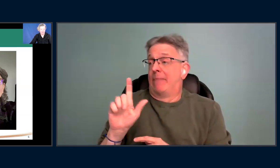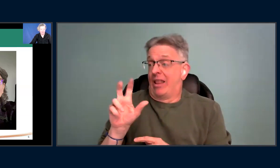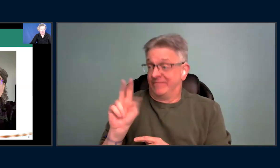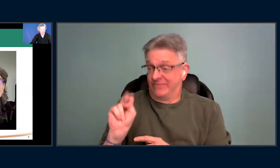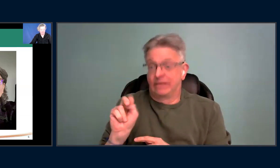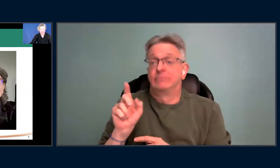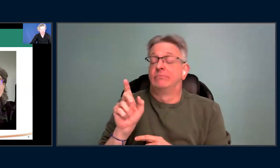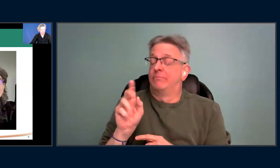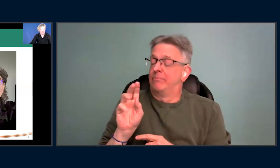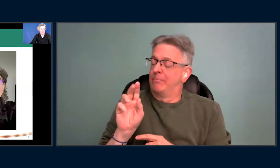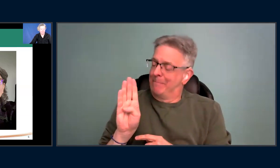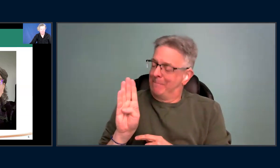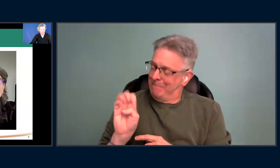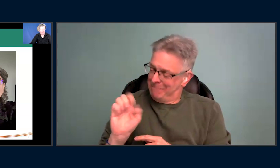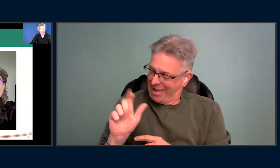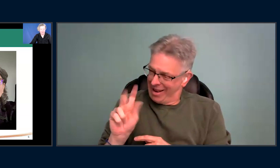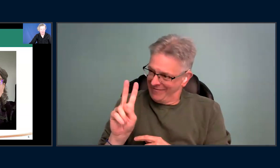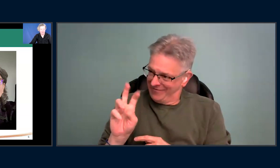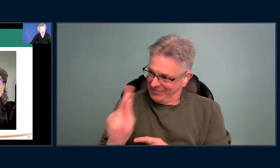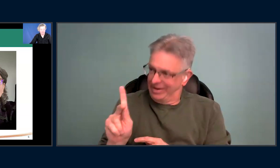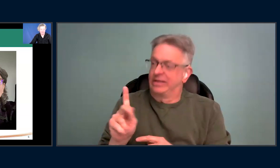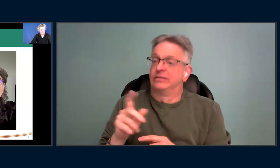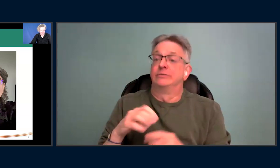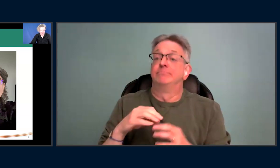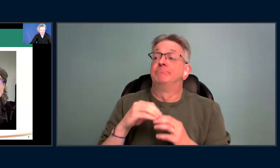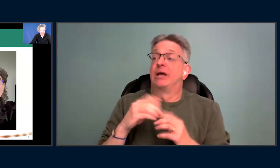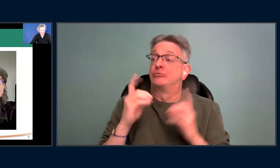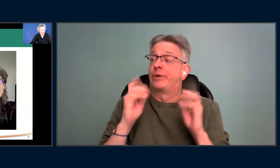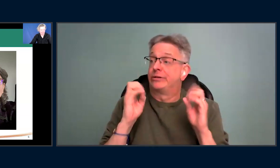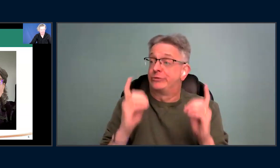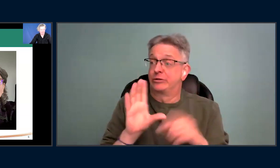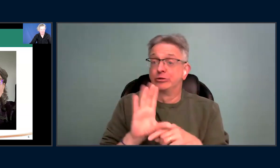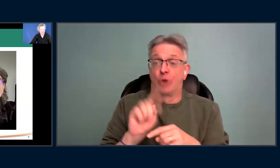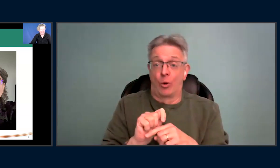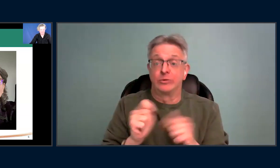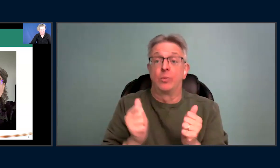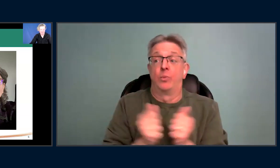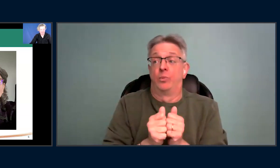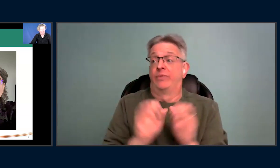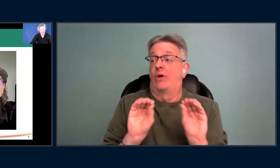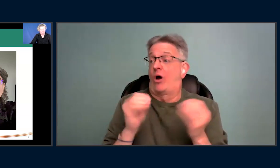Debbie Belavek. And Debbie Belavek, I'm trying to spell her last name,